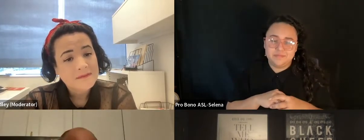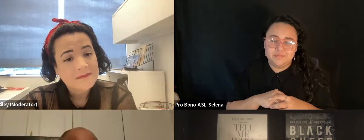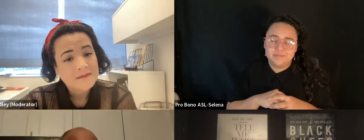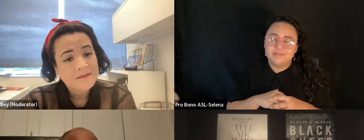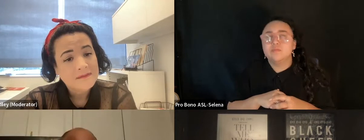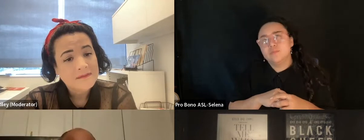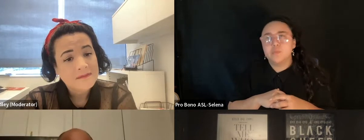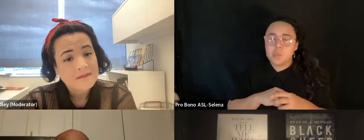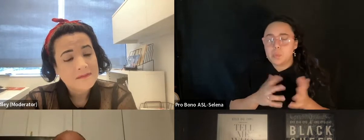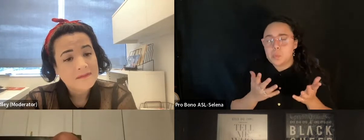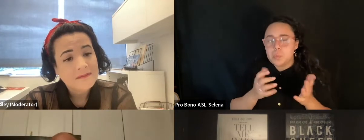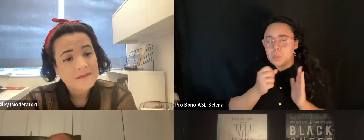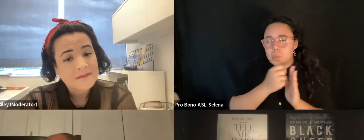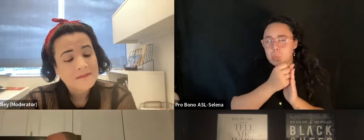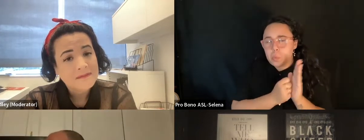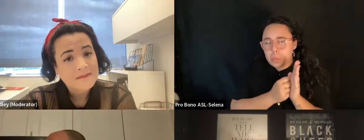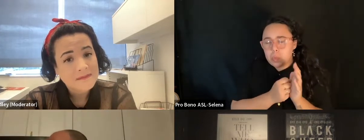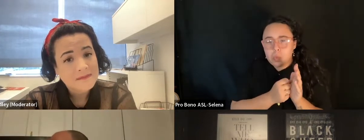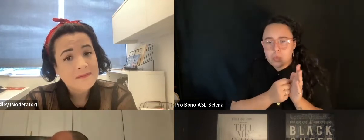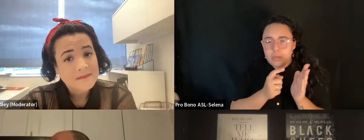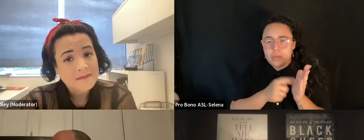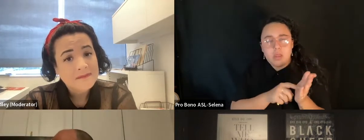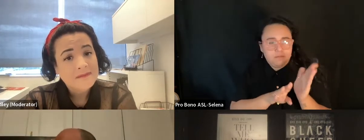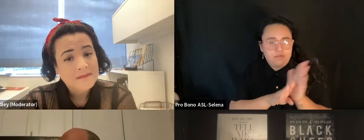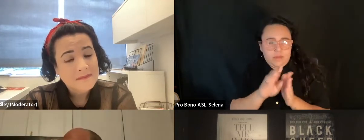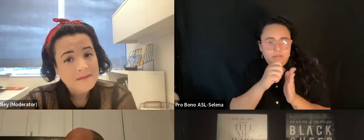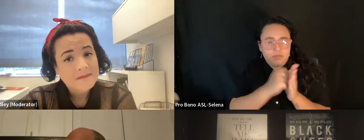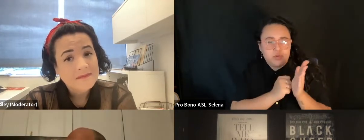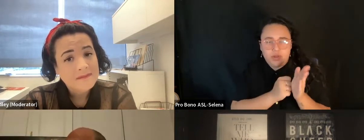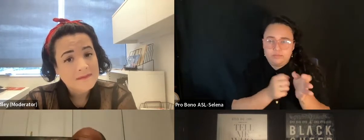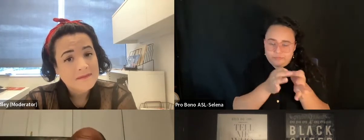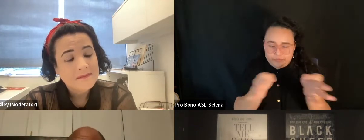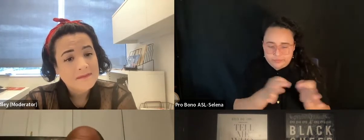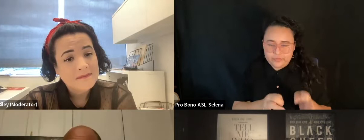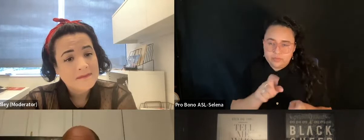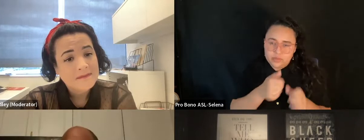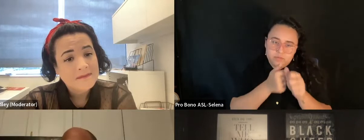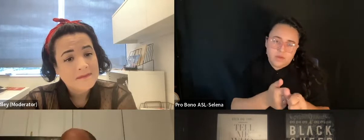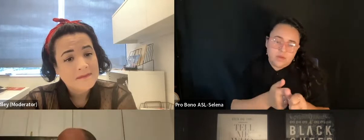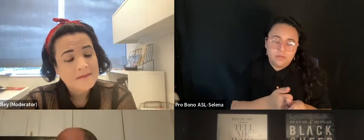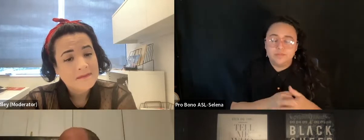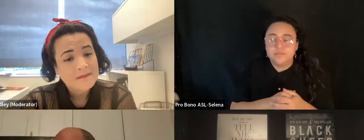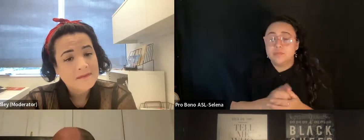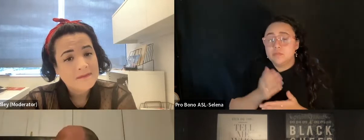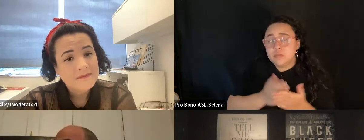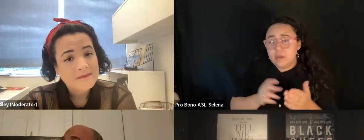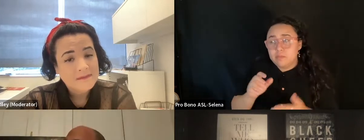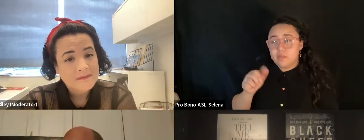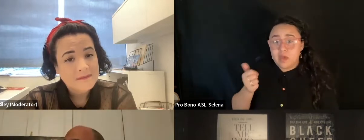And also some of the documentaries, I mean, it's a one of the I guess discoveries for us and looking at the archive.